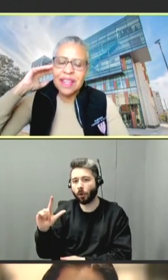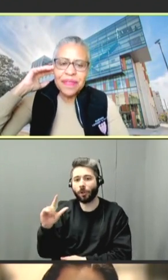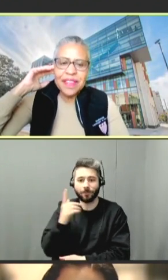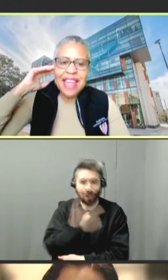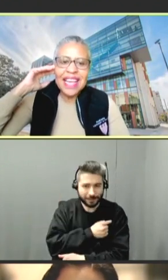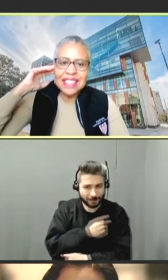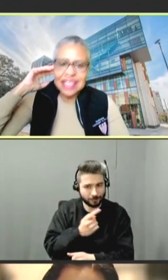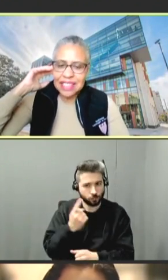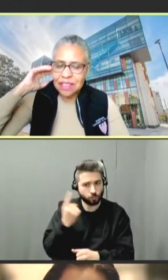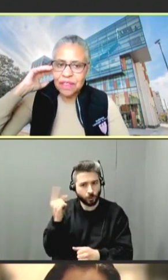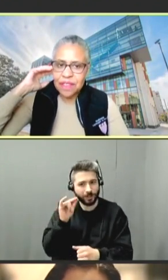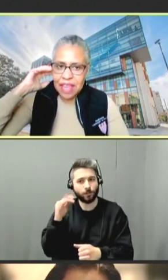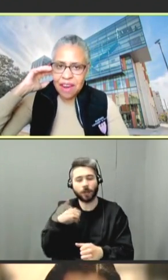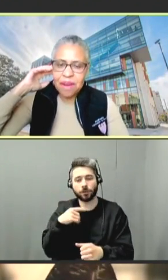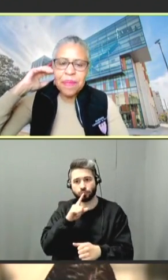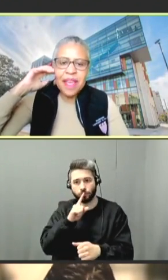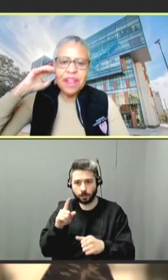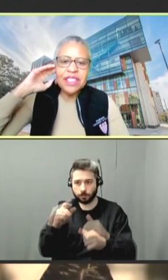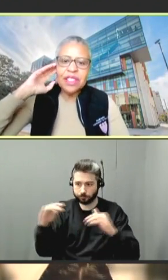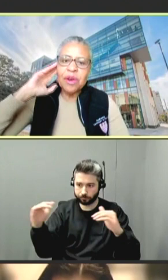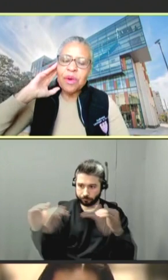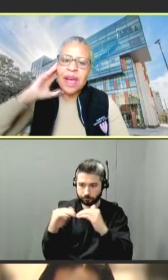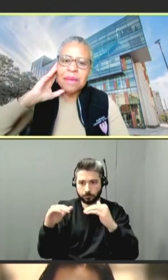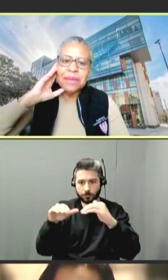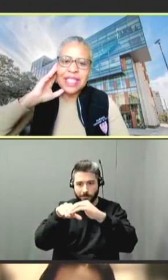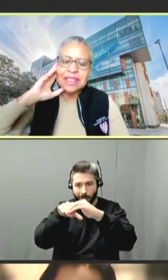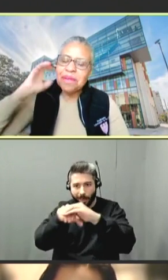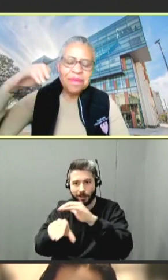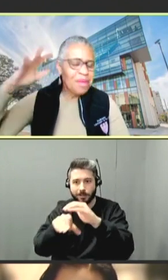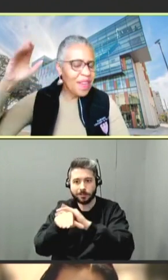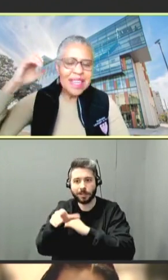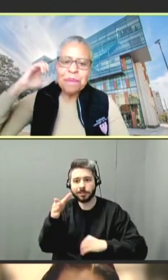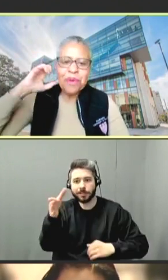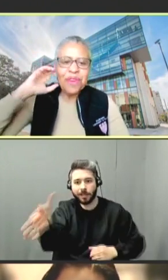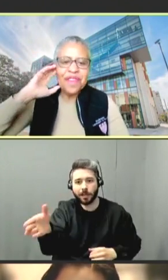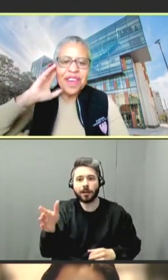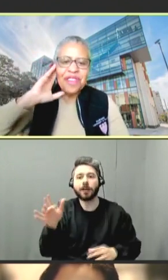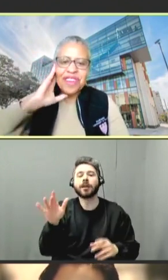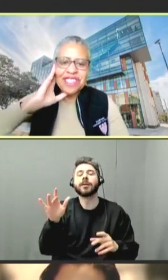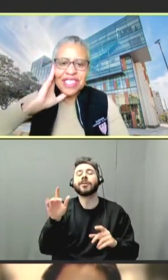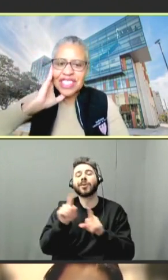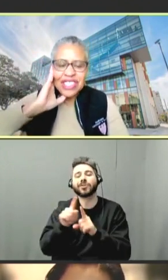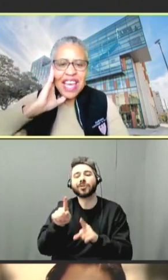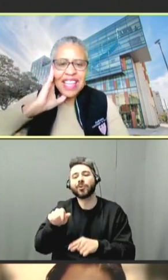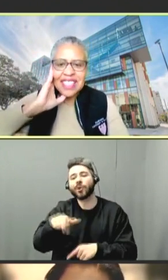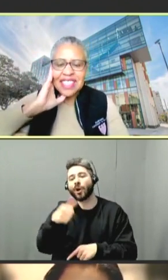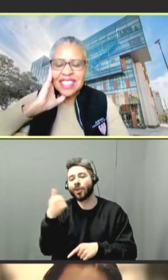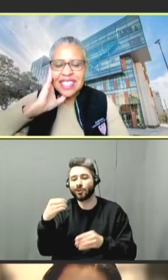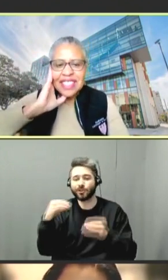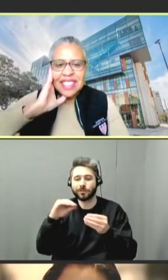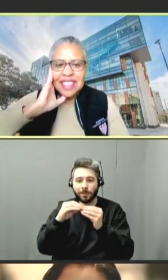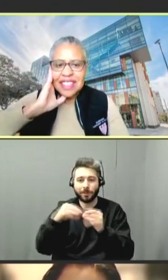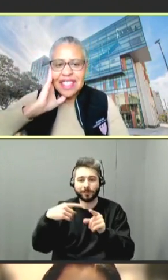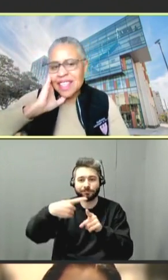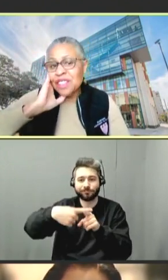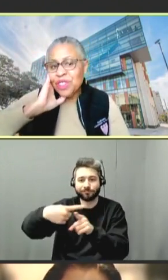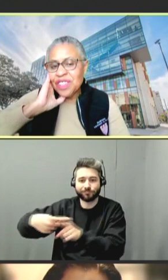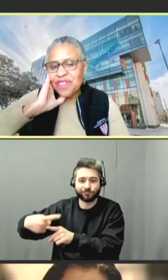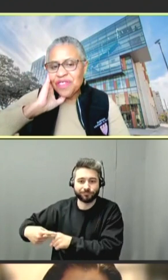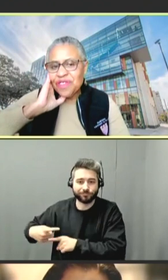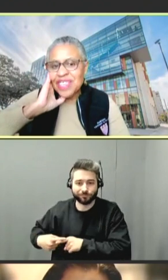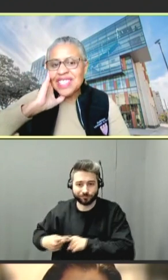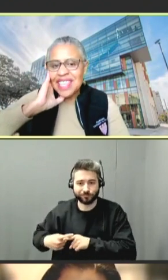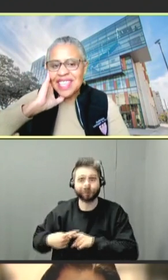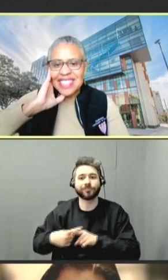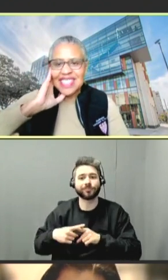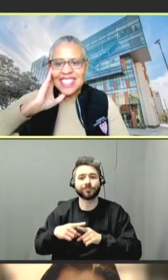and access there, but also just a number of other intersectionality's, including race and ethnicity.